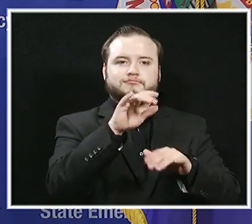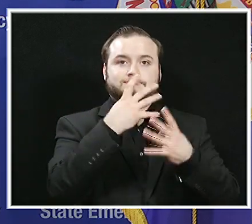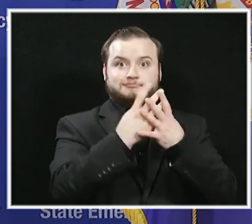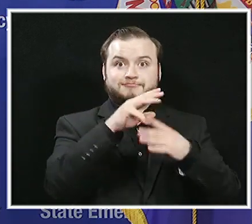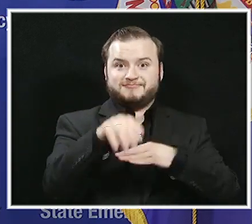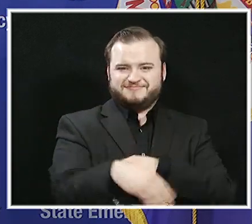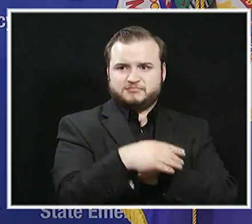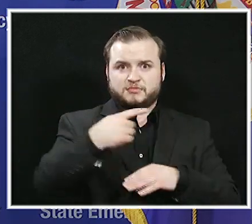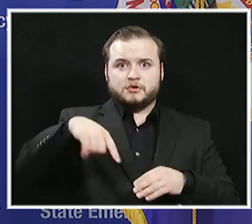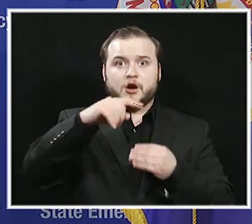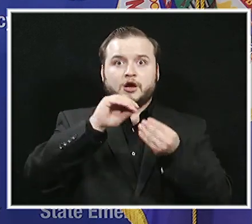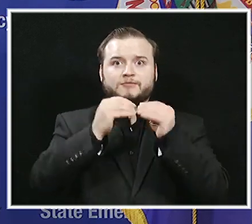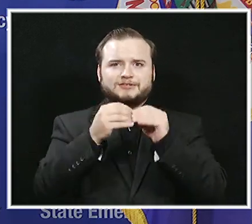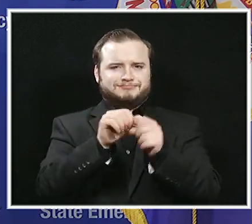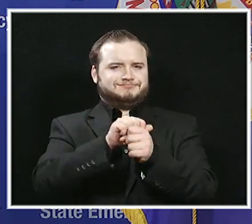up north that we have cases too.